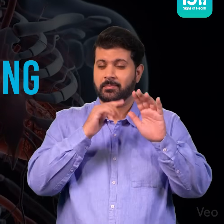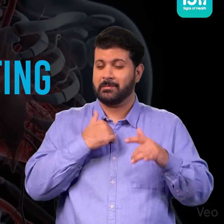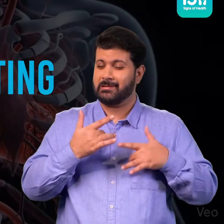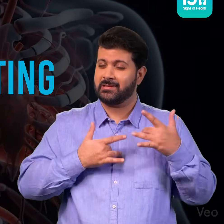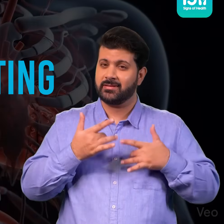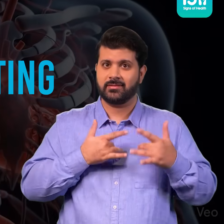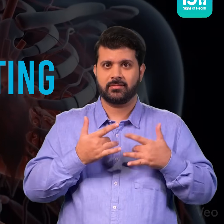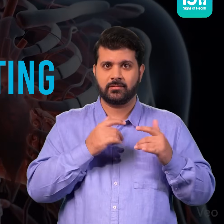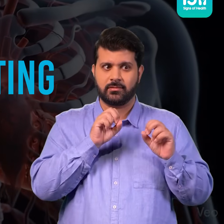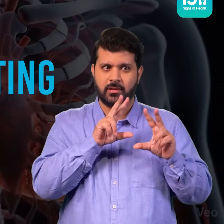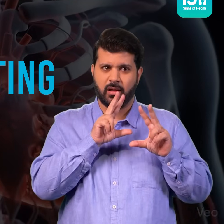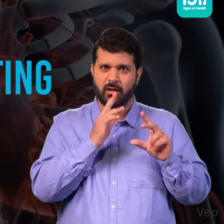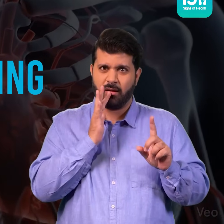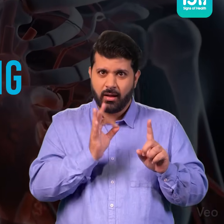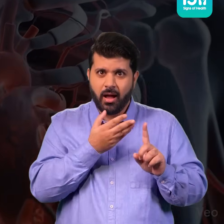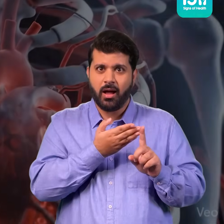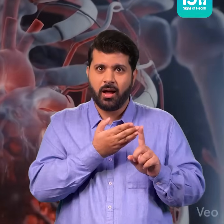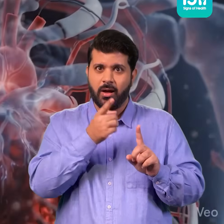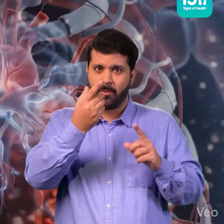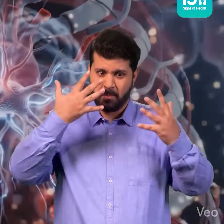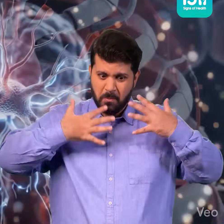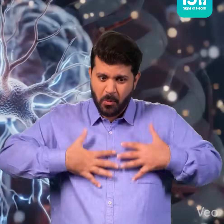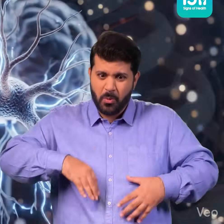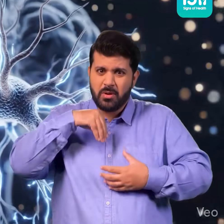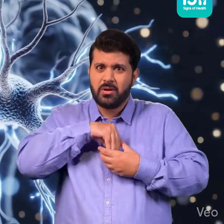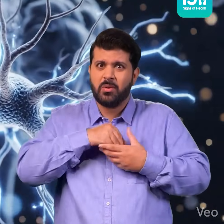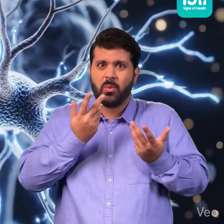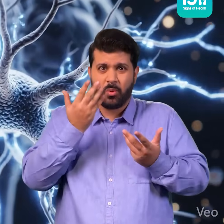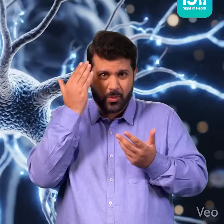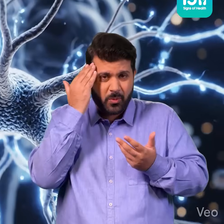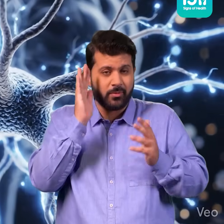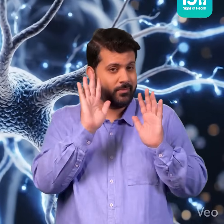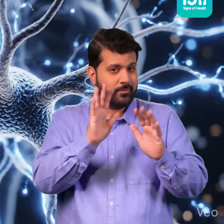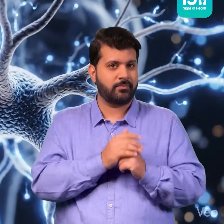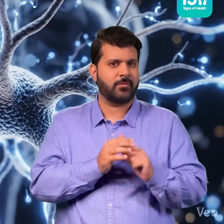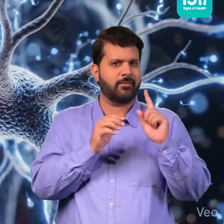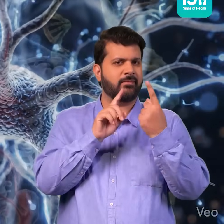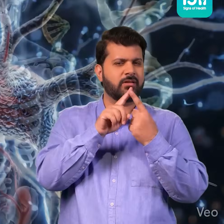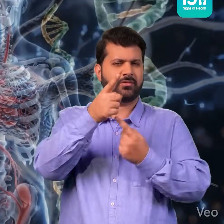Let me share some interesting facts about the human body: